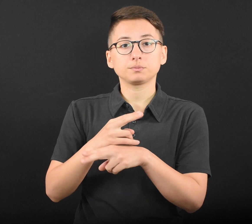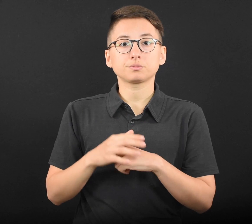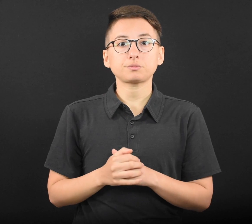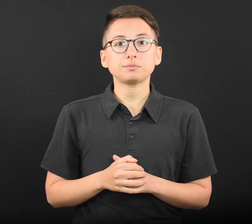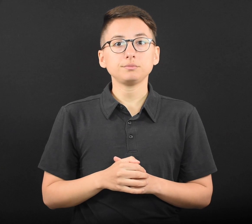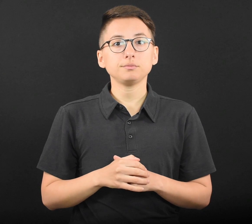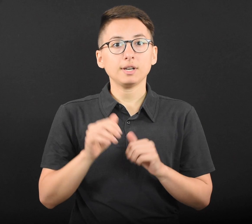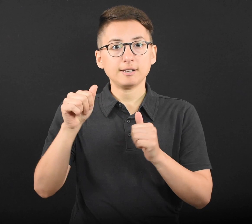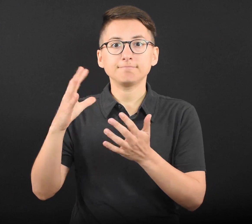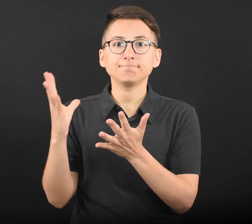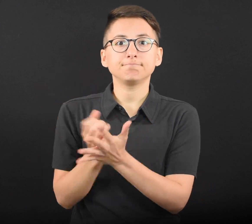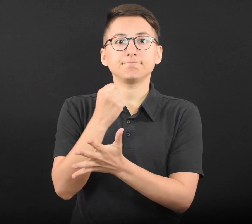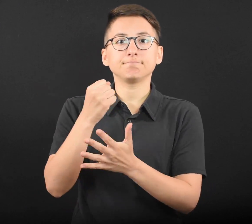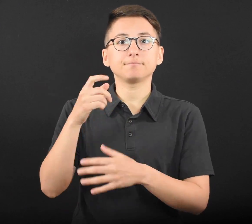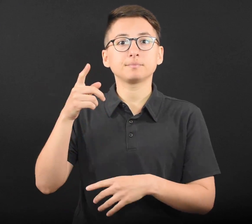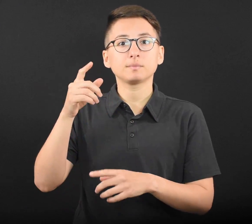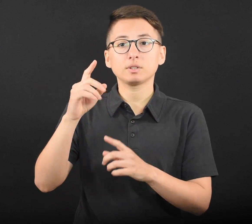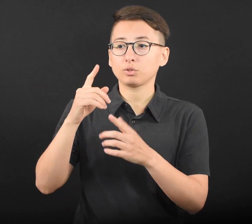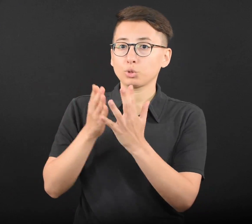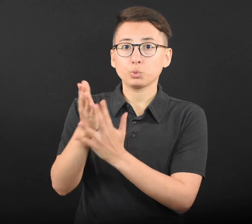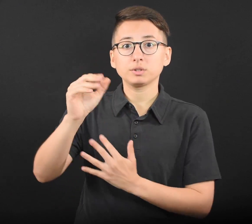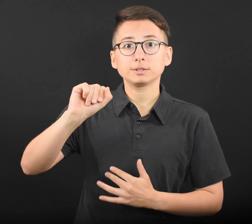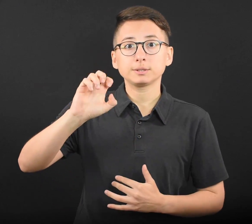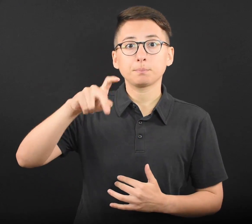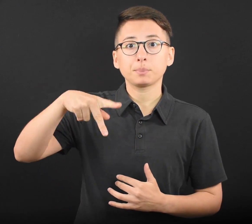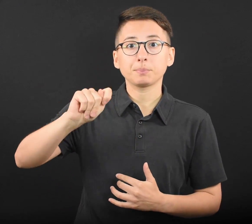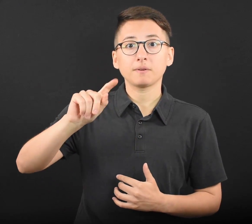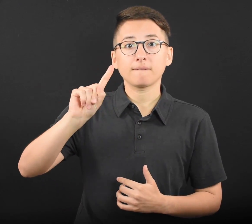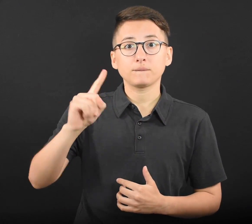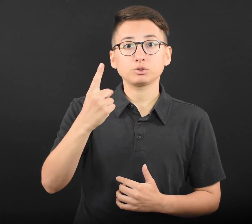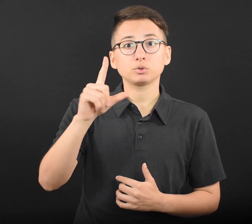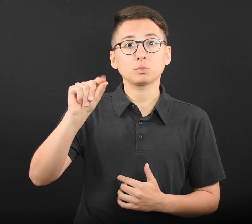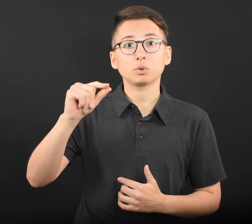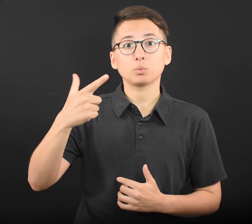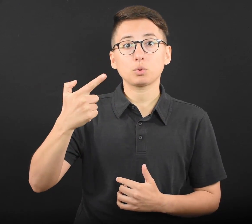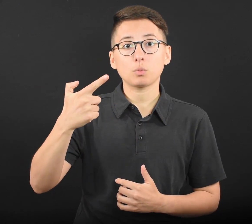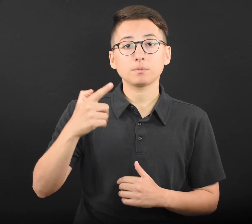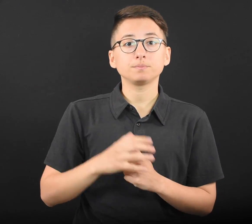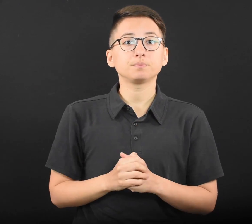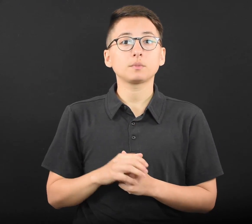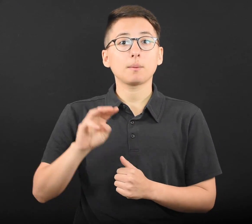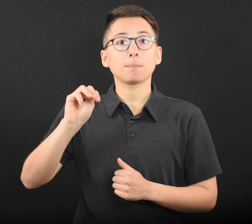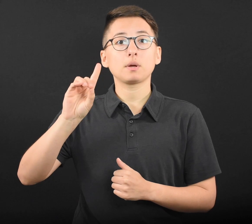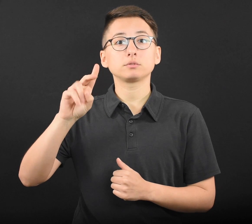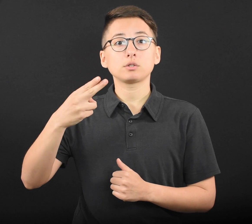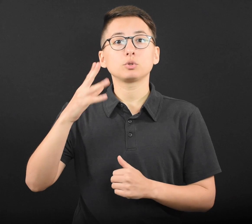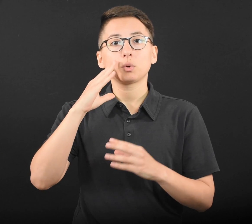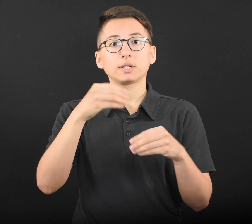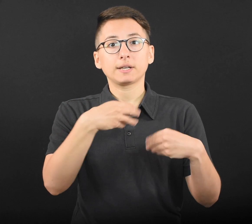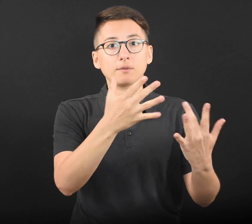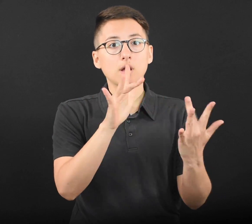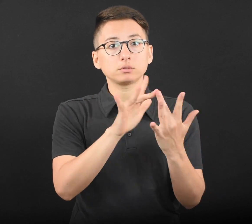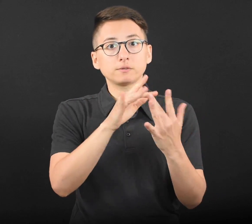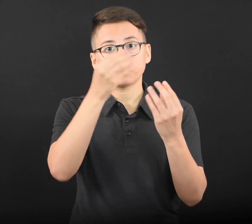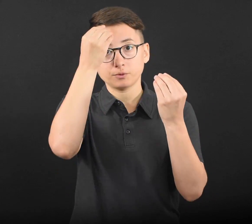2021. The Minnesota Department of Health will provide recipients’ contact information